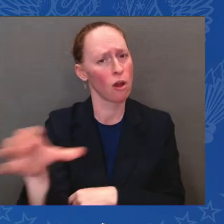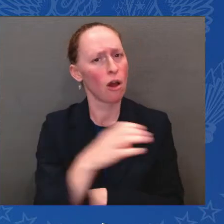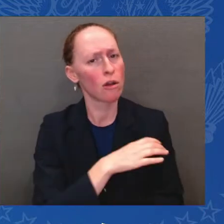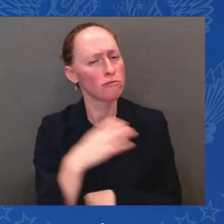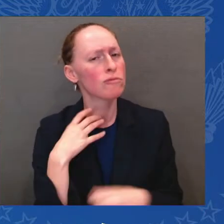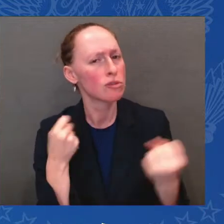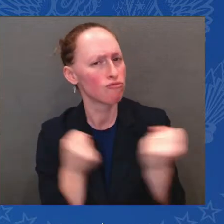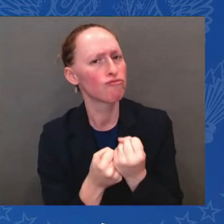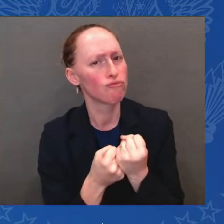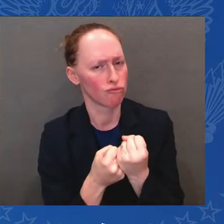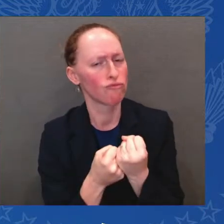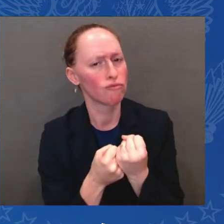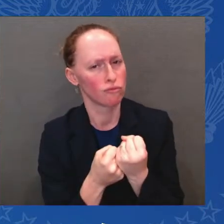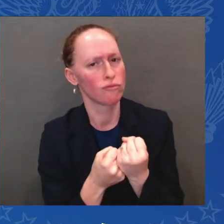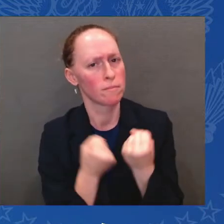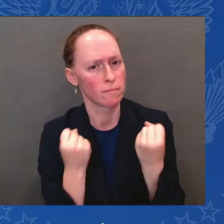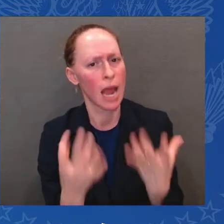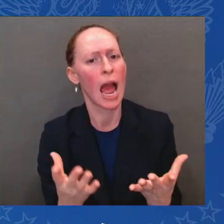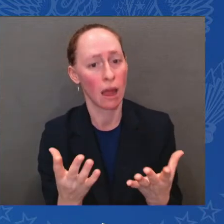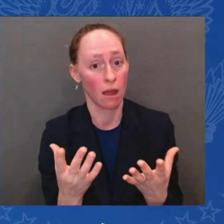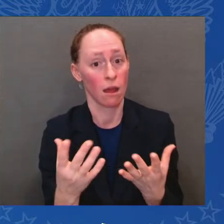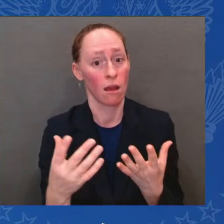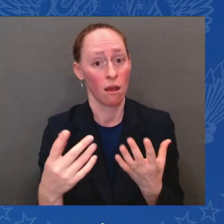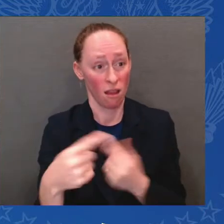Stop playing games. Get this done.